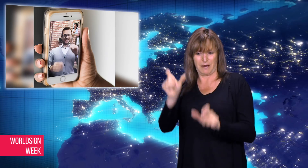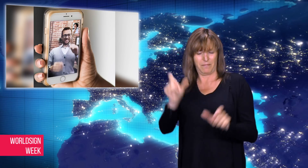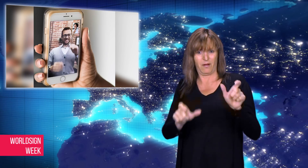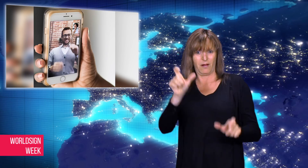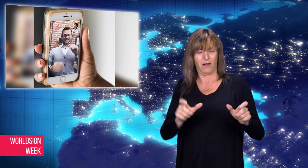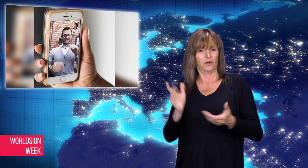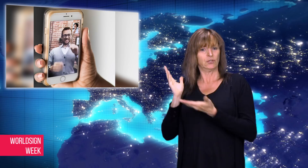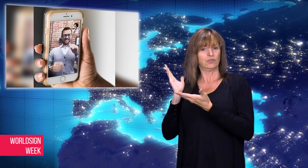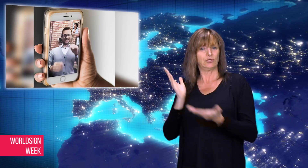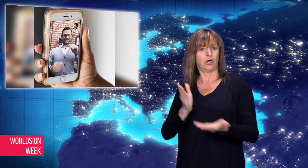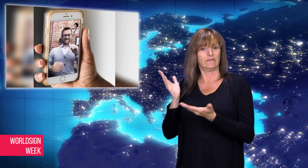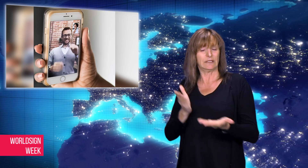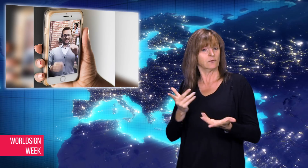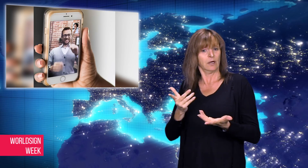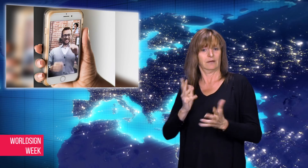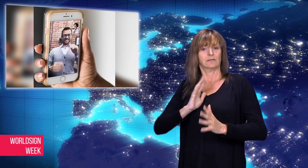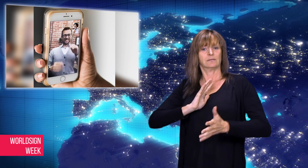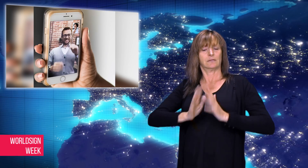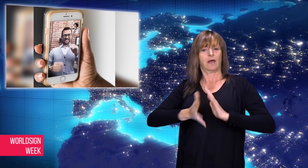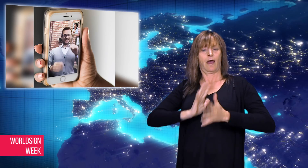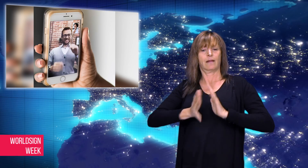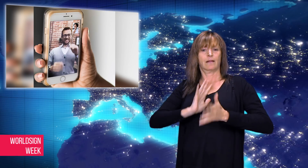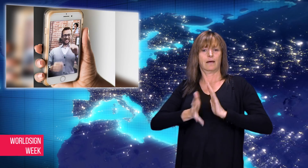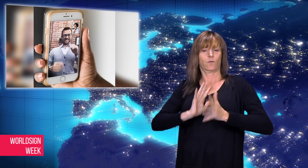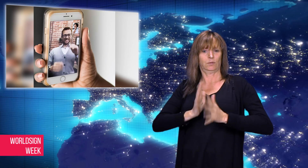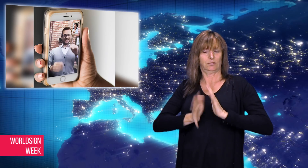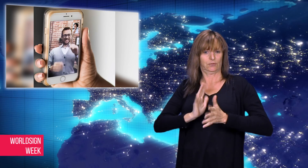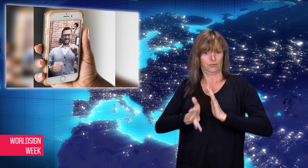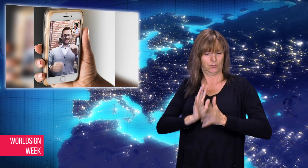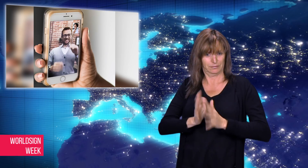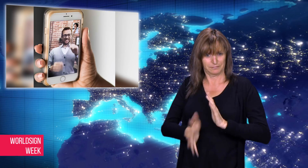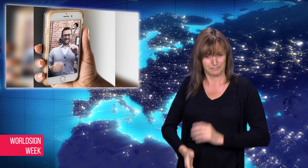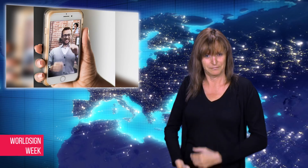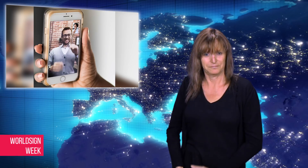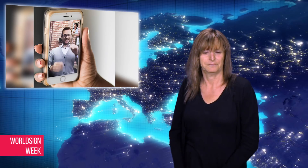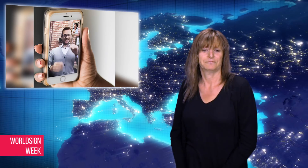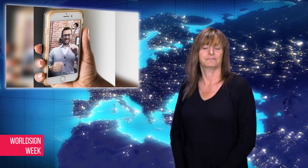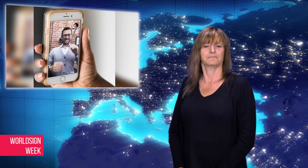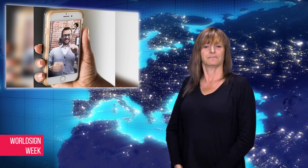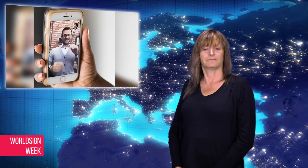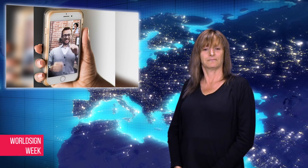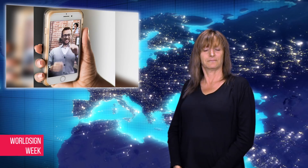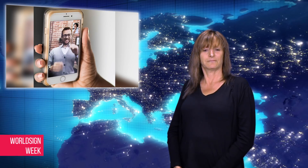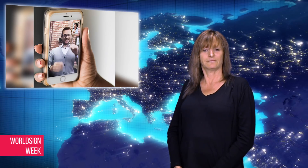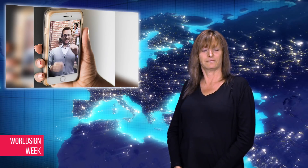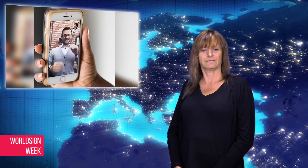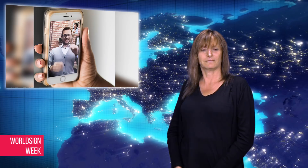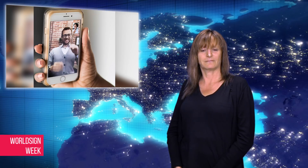ConnectDirect would become a sign